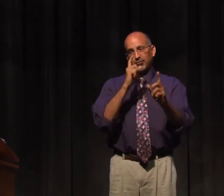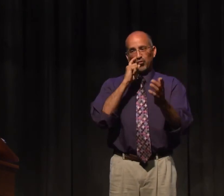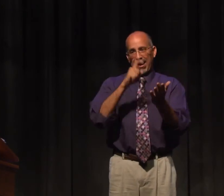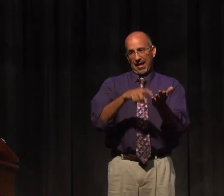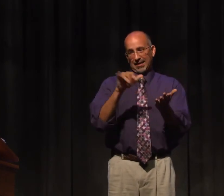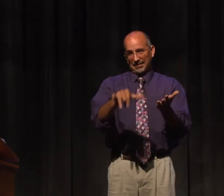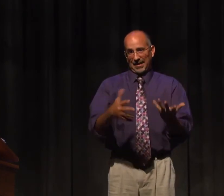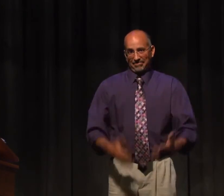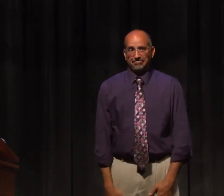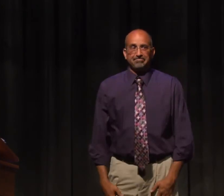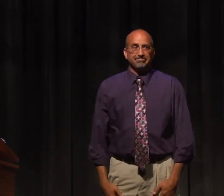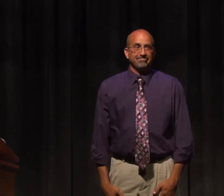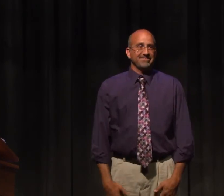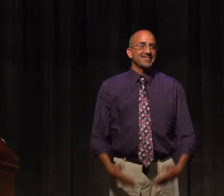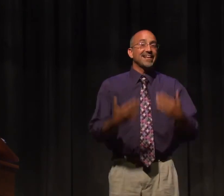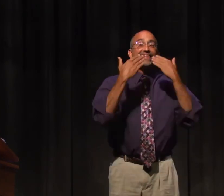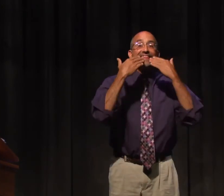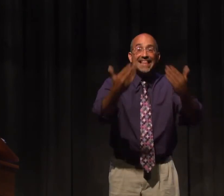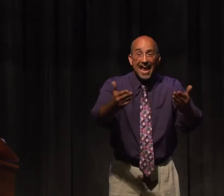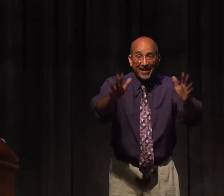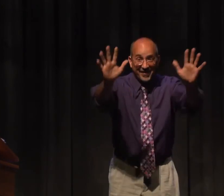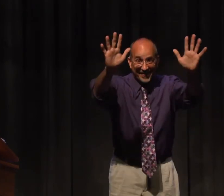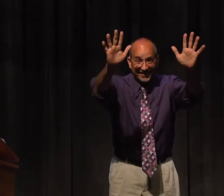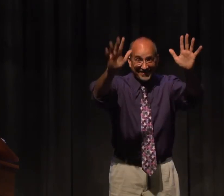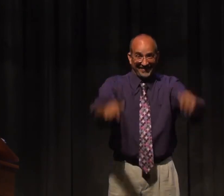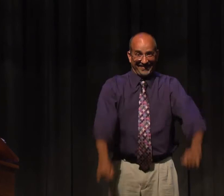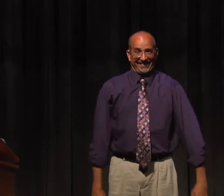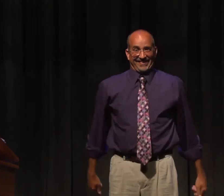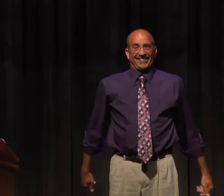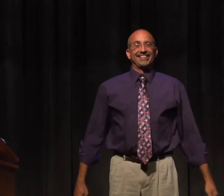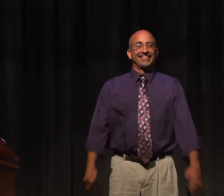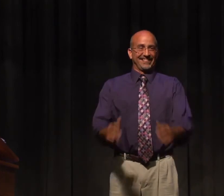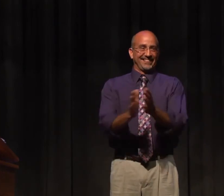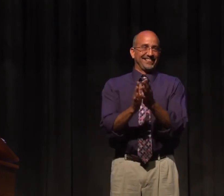We want to recognize and respect them for that. So thank you!